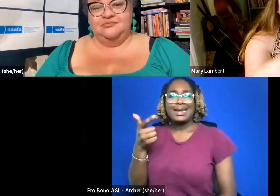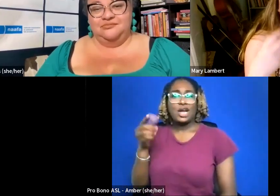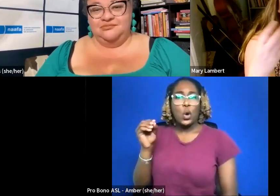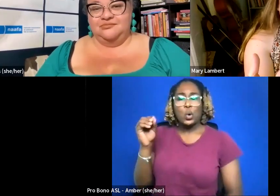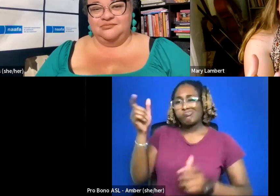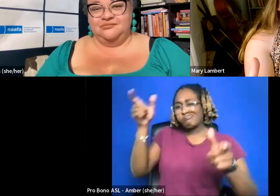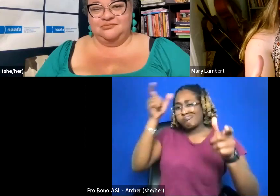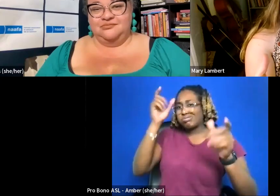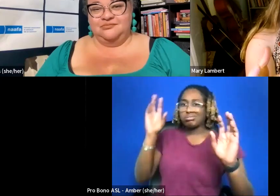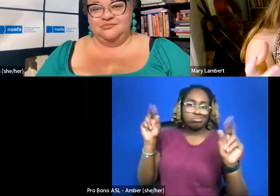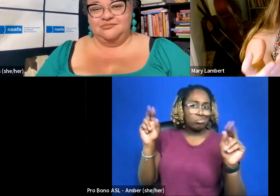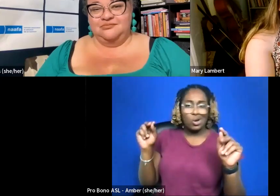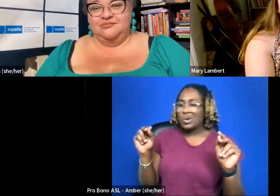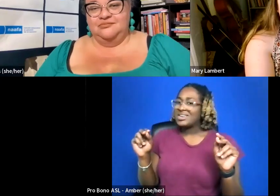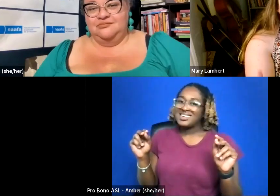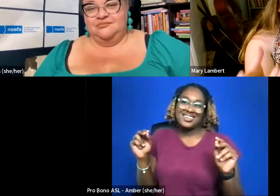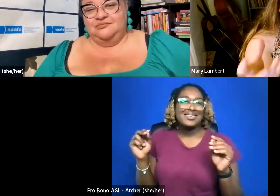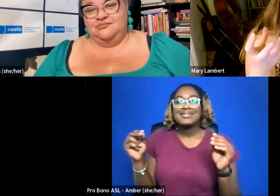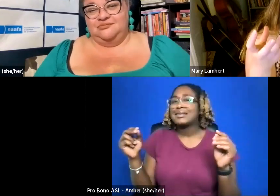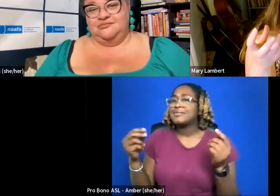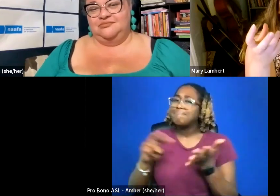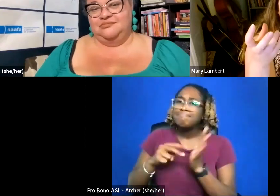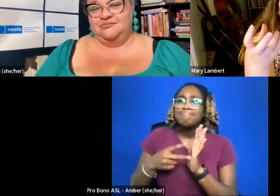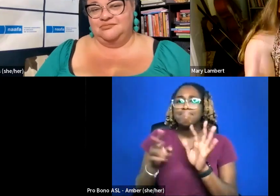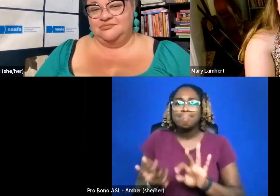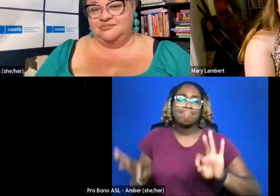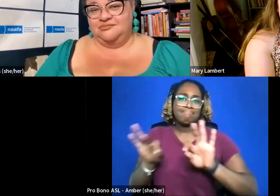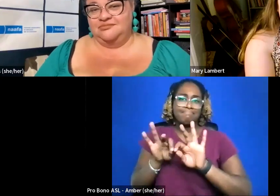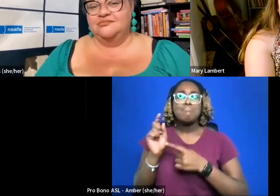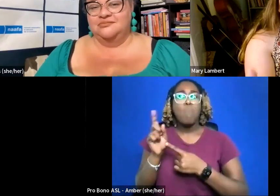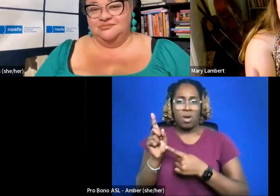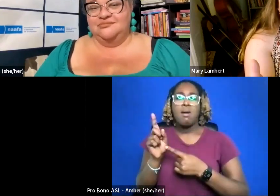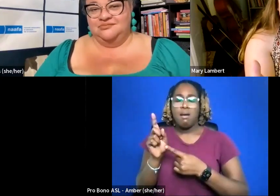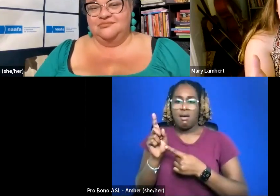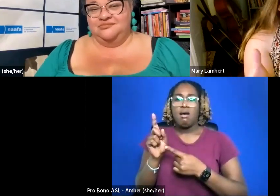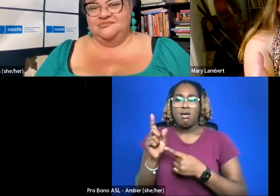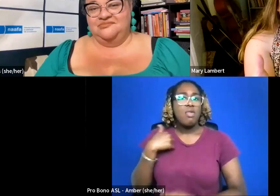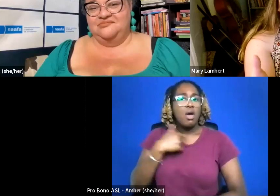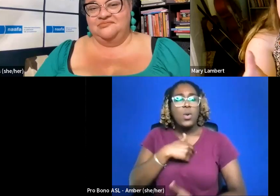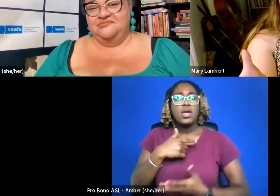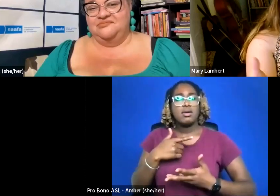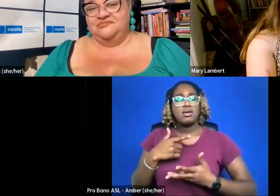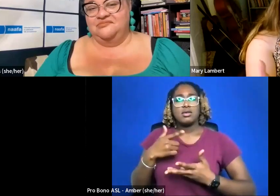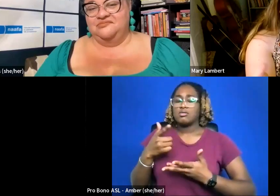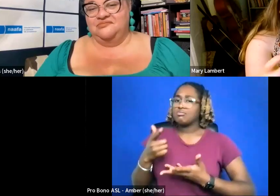Like this is actually just a meaningful moment that we get to be a representative of.